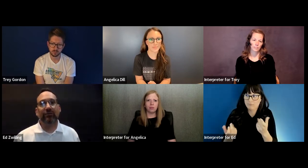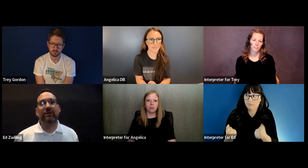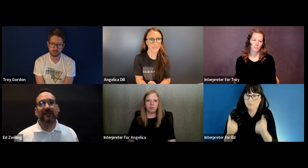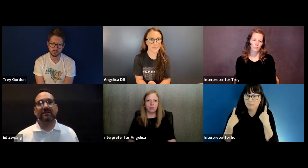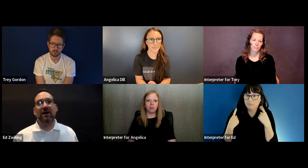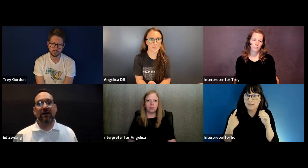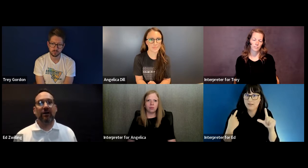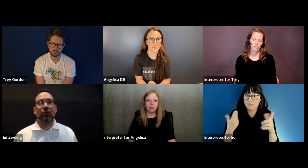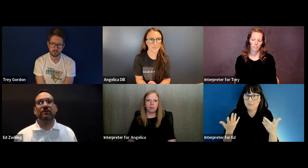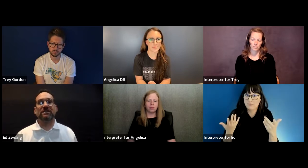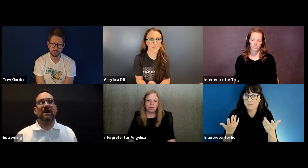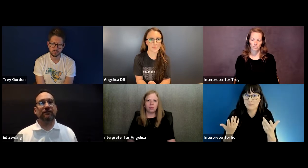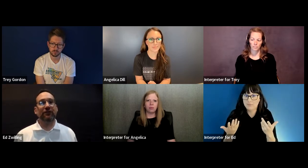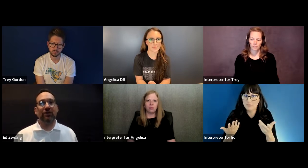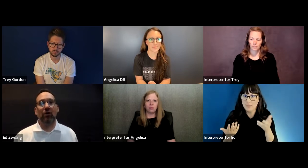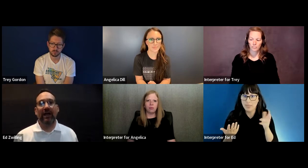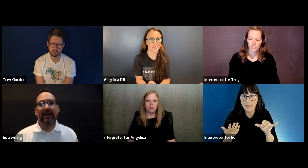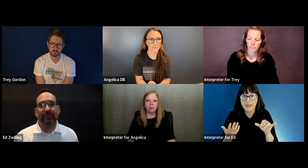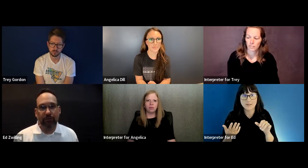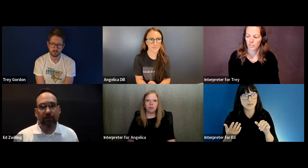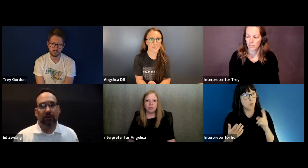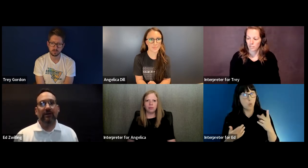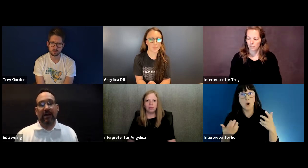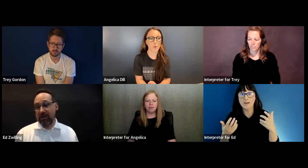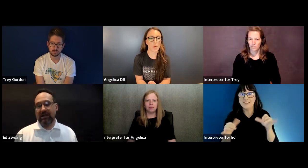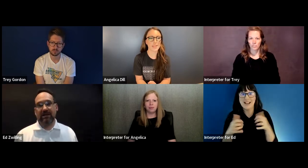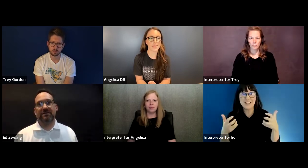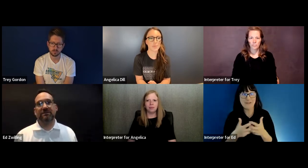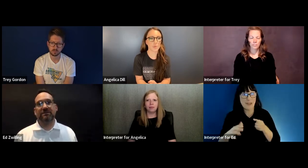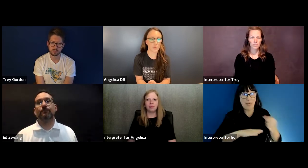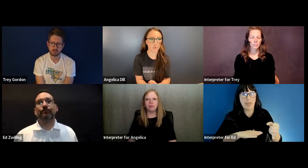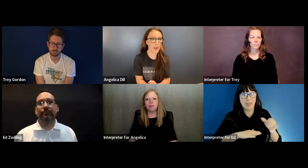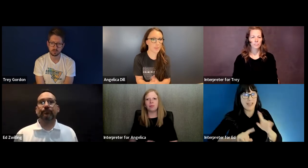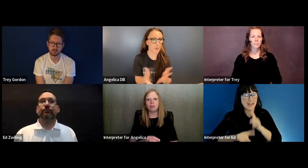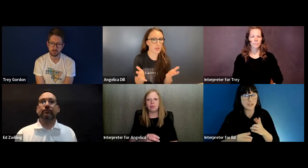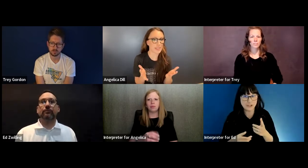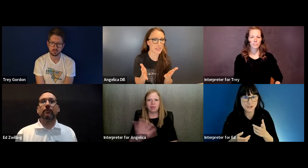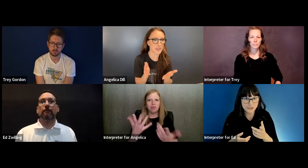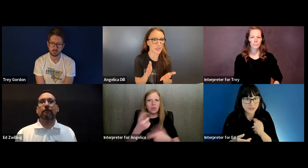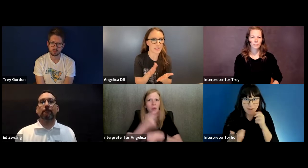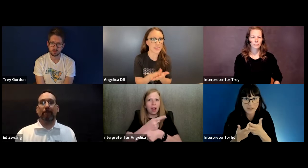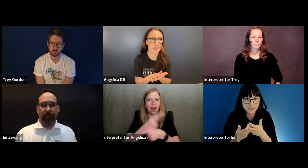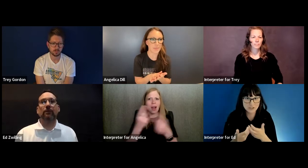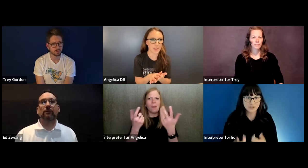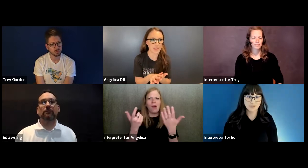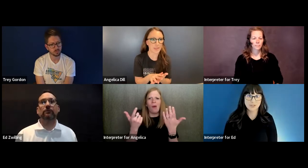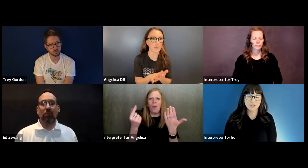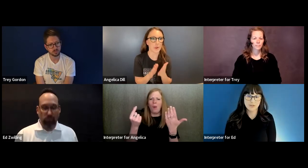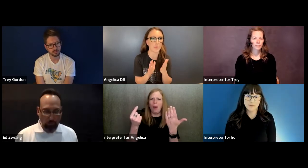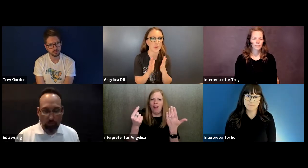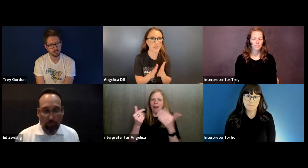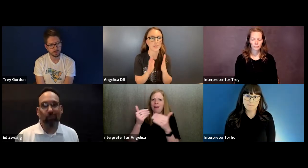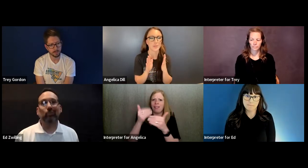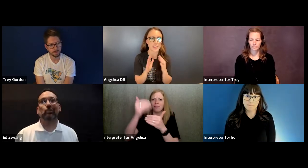i mean that's not a one-size-fits-all answer right but what is the the step then if a person who does